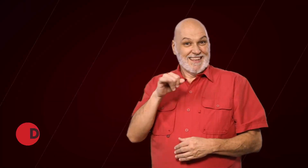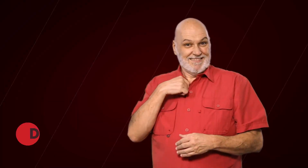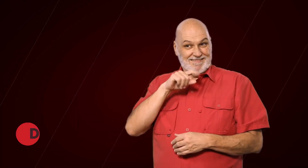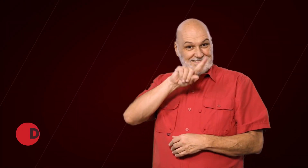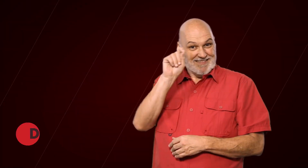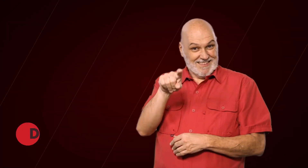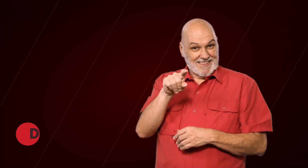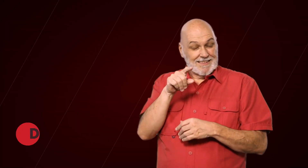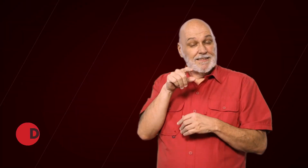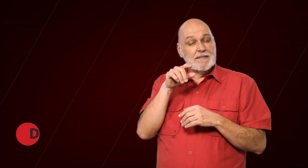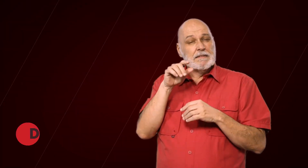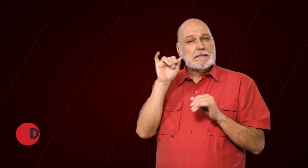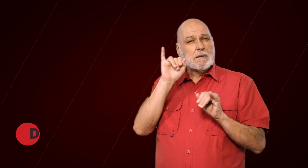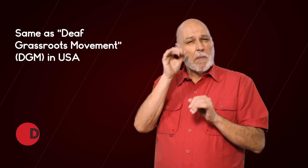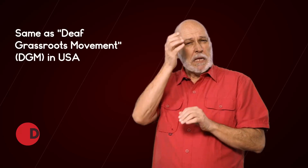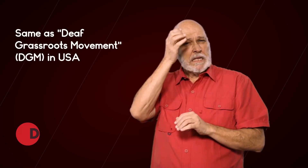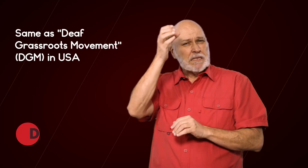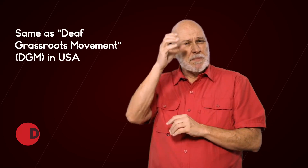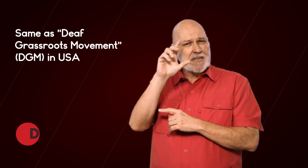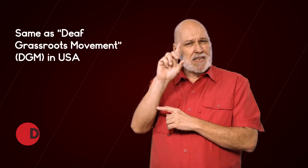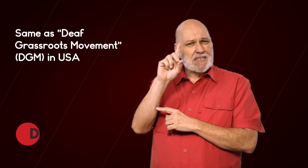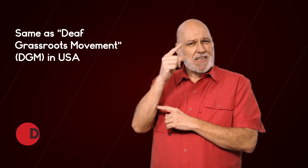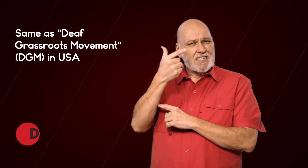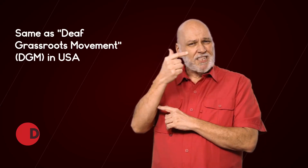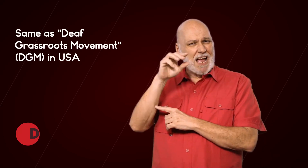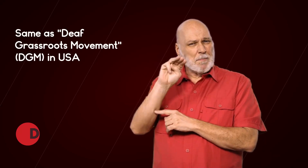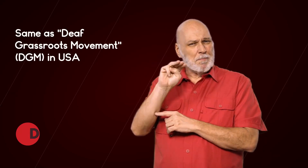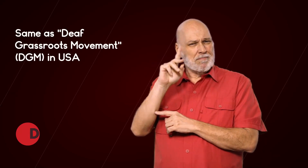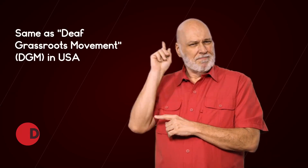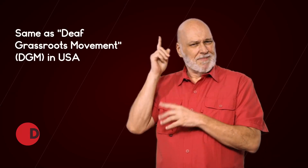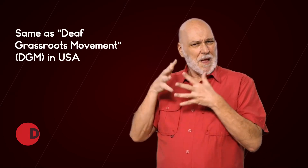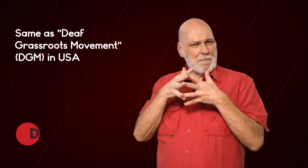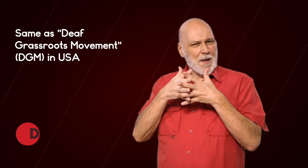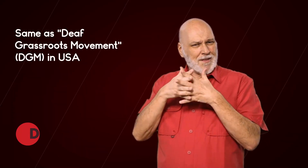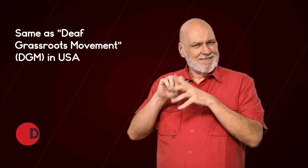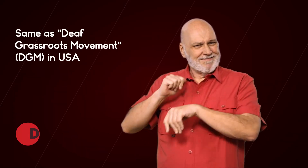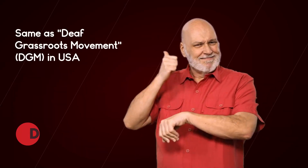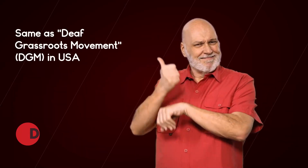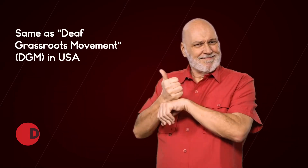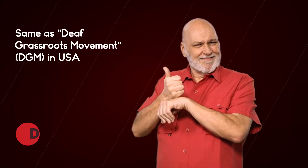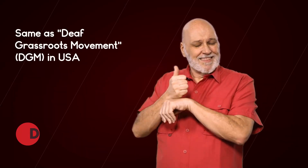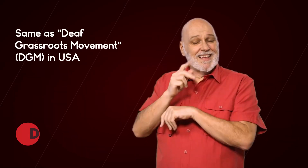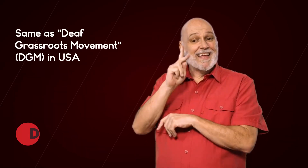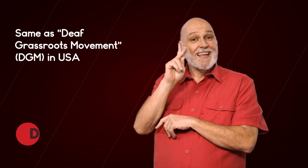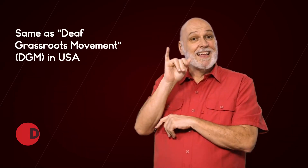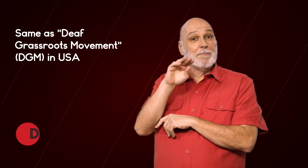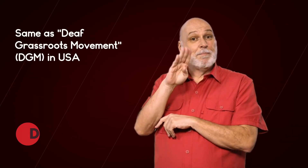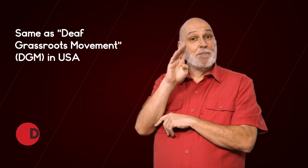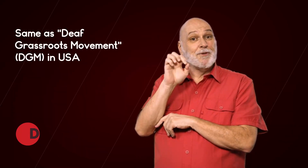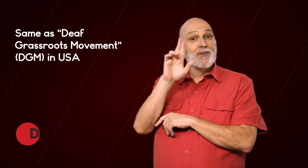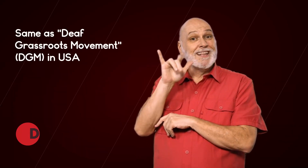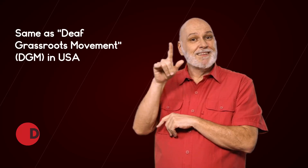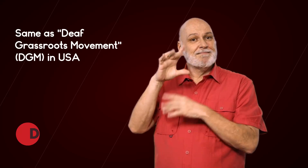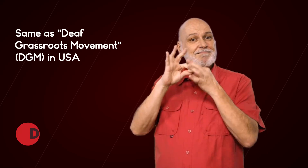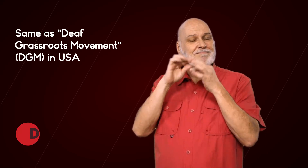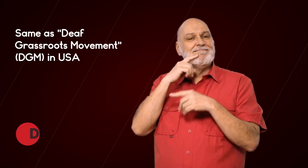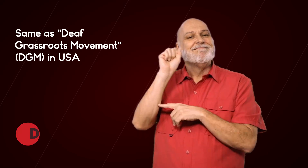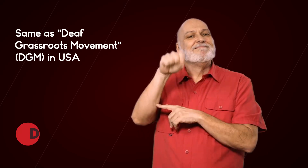[Anselmo]: Is it the same as DGM in the USA?